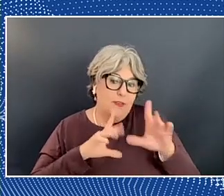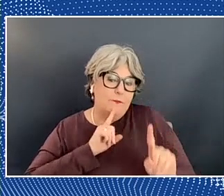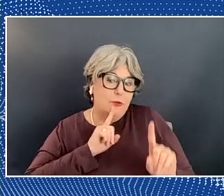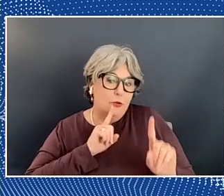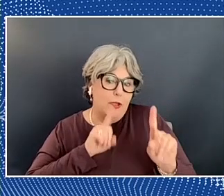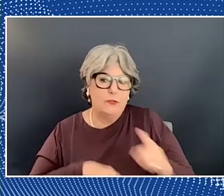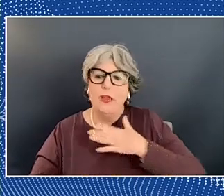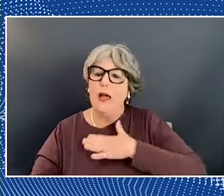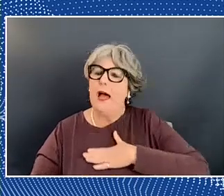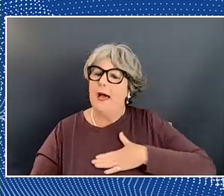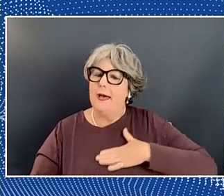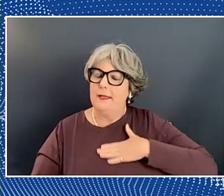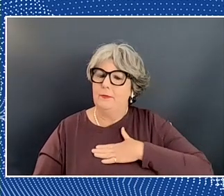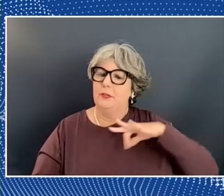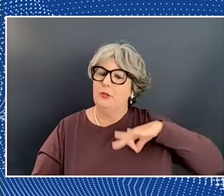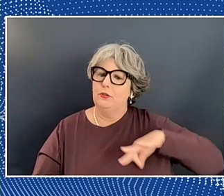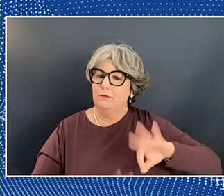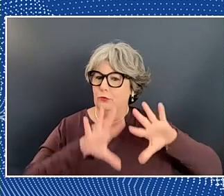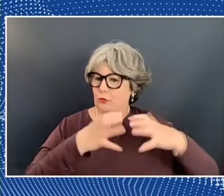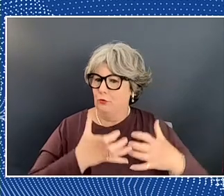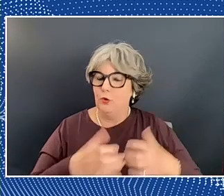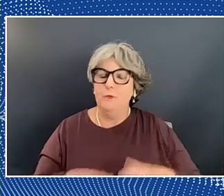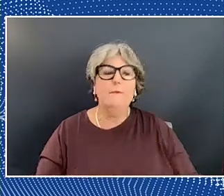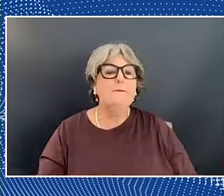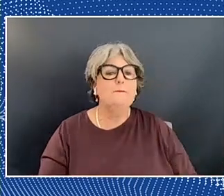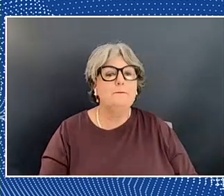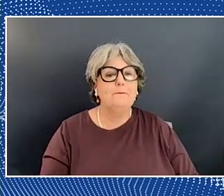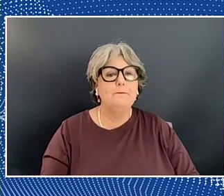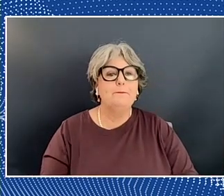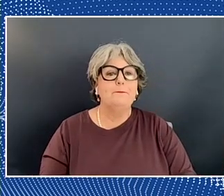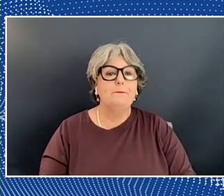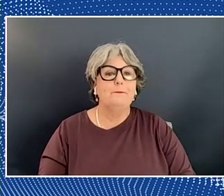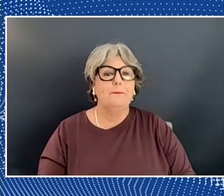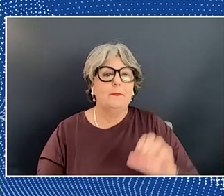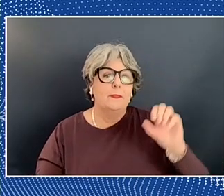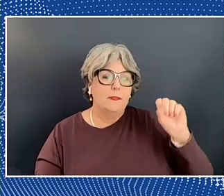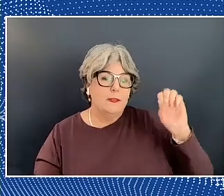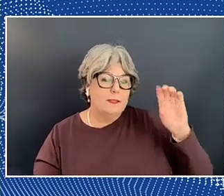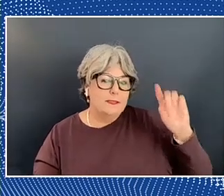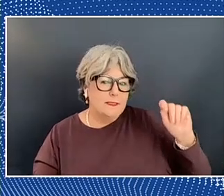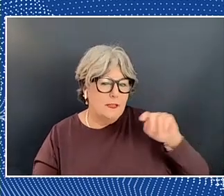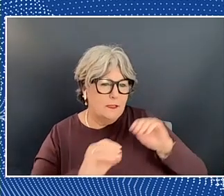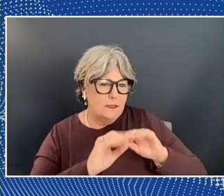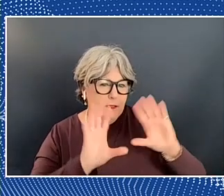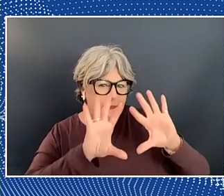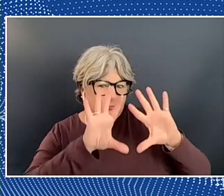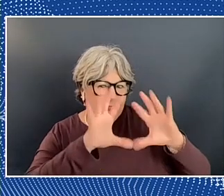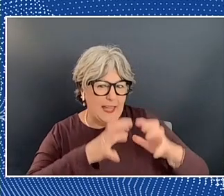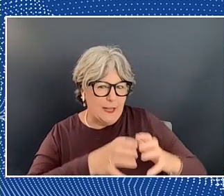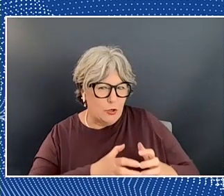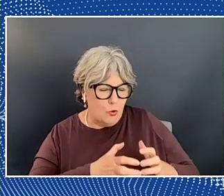useful to the group. Scott, to clarify, were you referencing the categories somehow in B, or was that